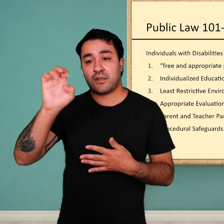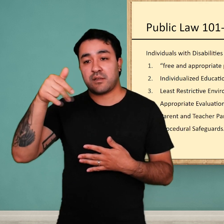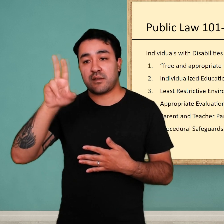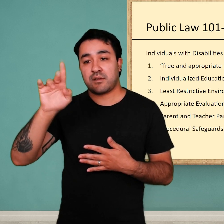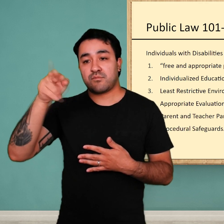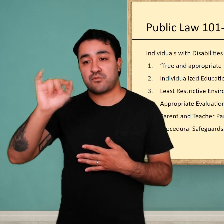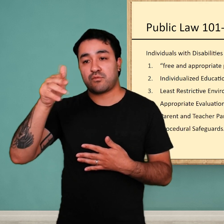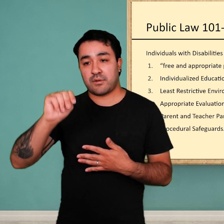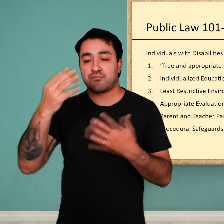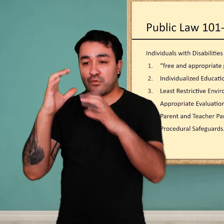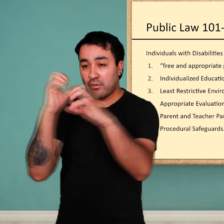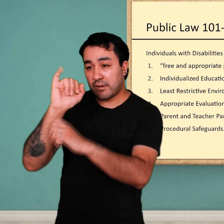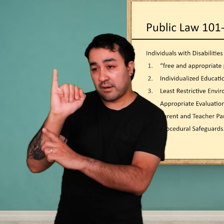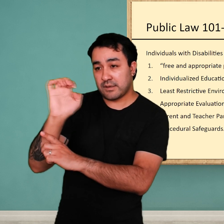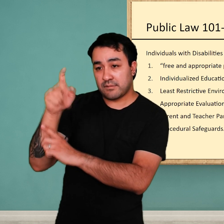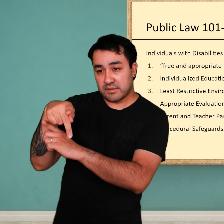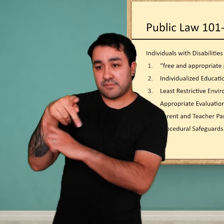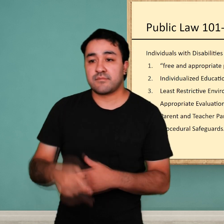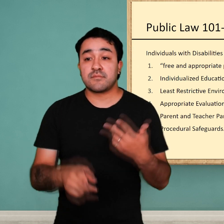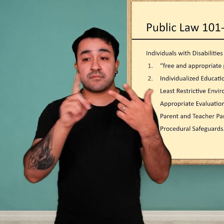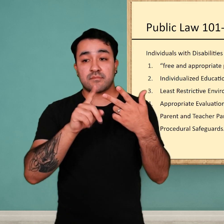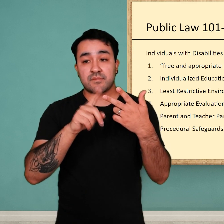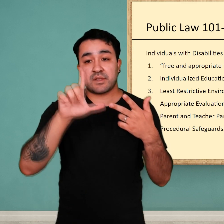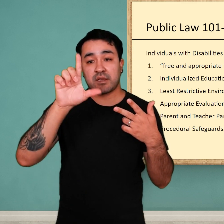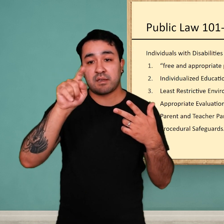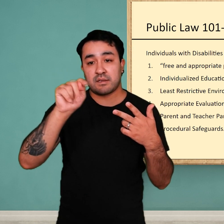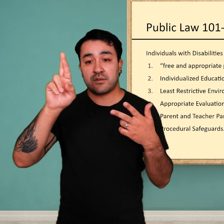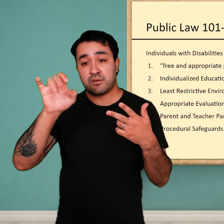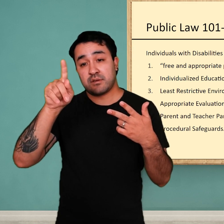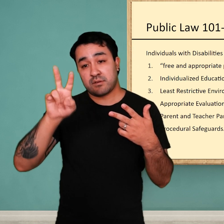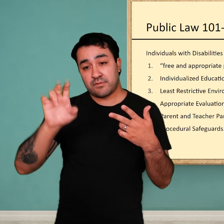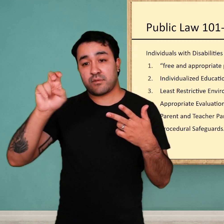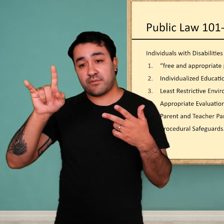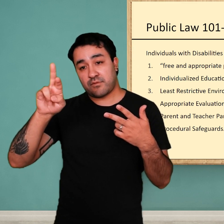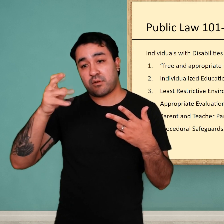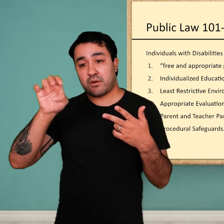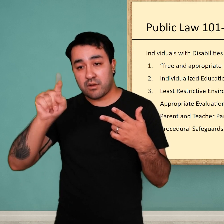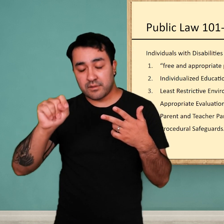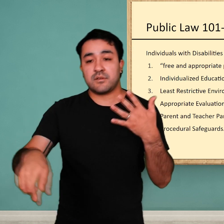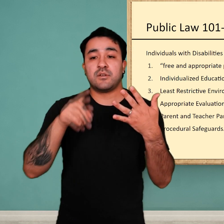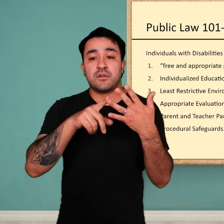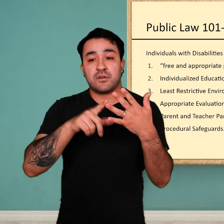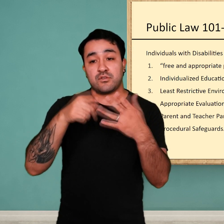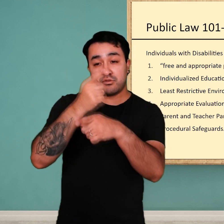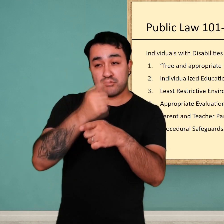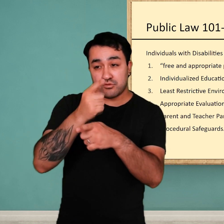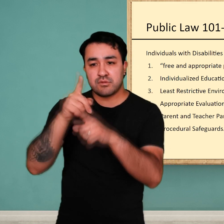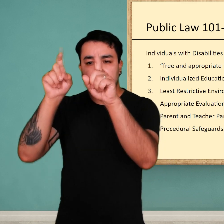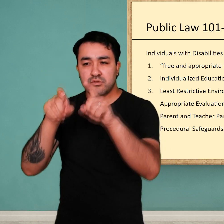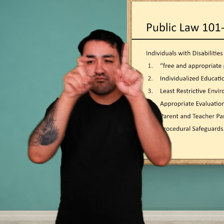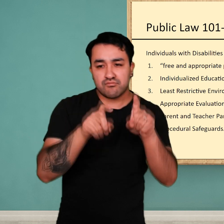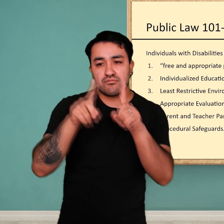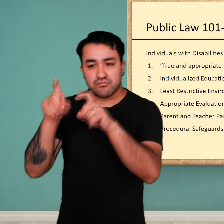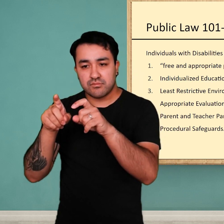(3) a Least Restrictive Environment, (4) Appropriate Evaluation, (5) Parent and Teacher